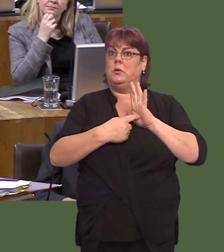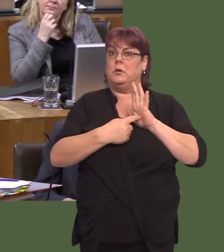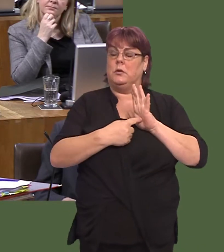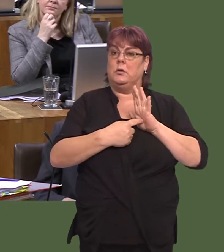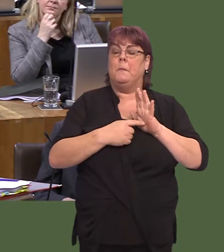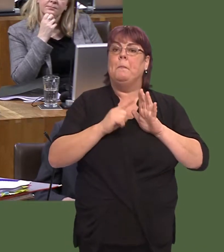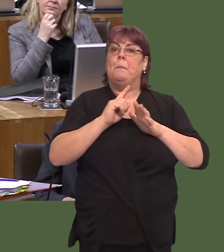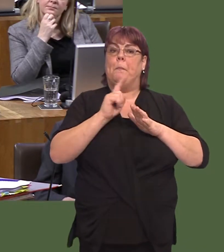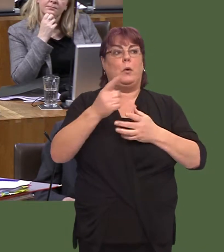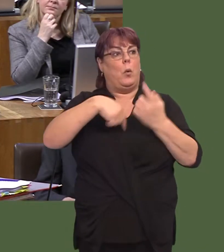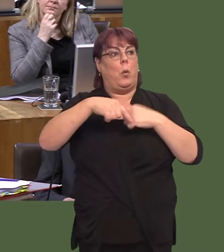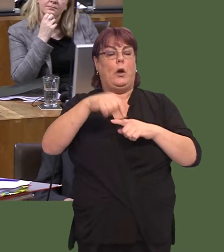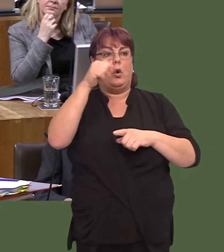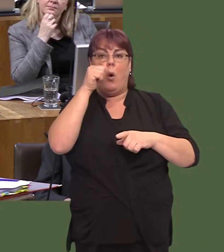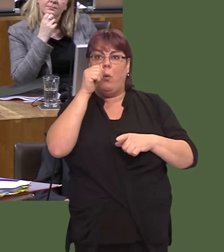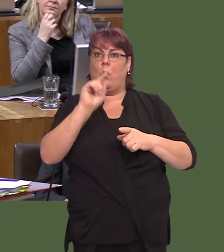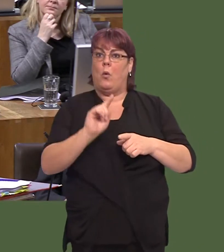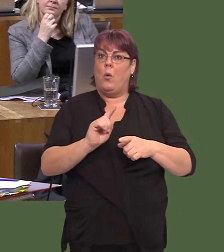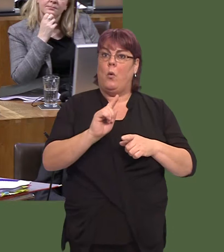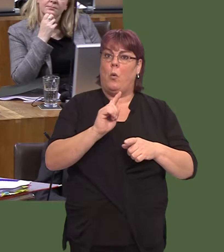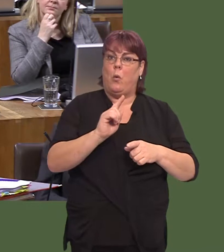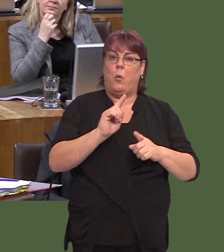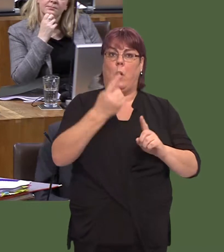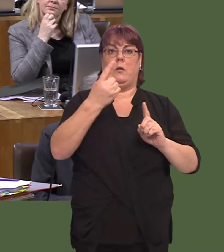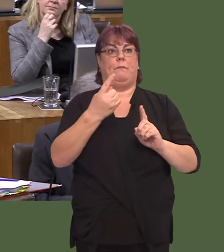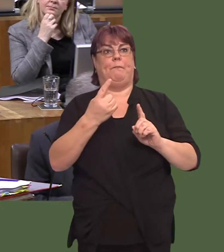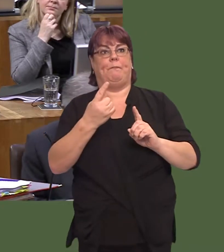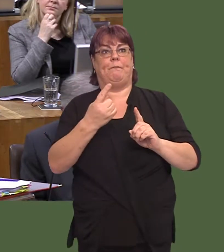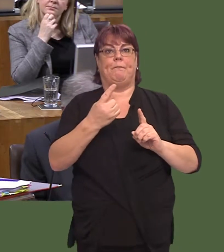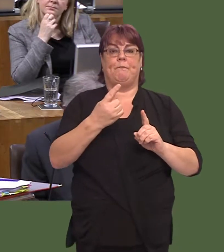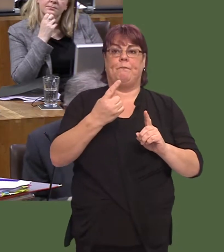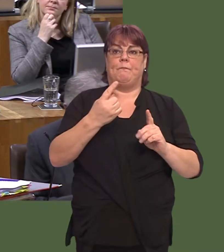we know that one of the consequences is that it will provide a far better level playing field for pubs as well.